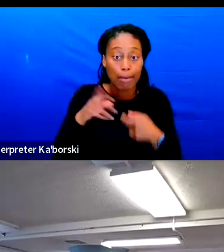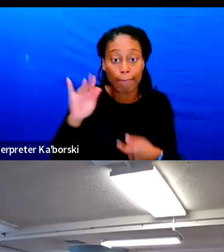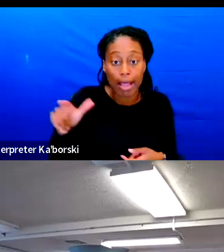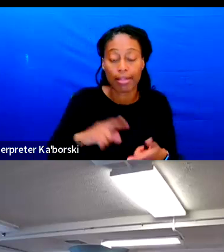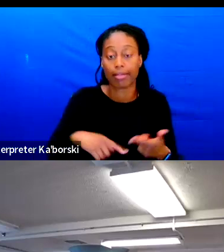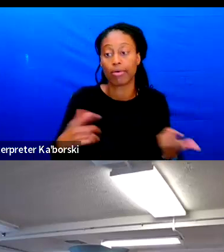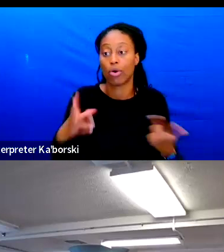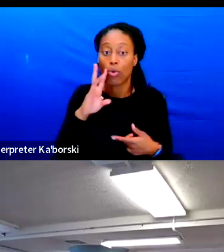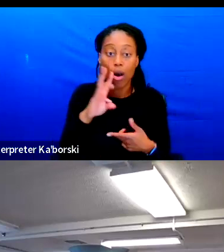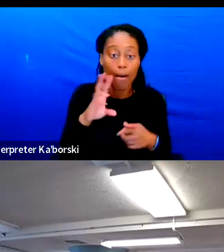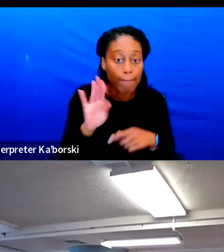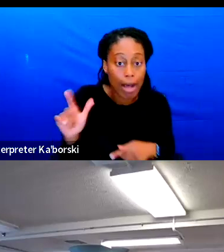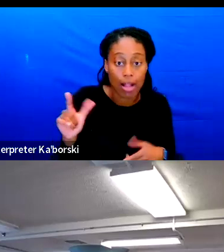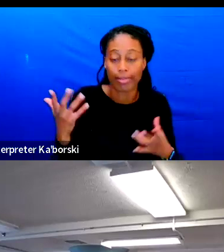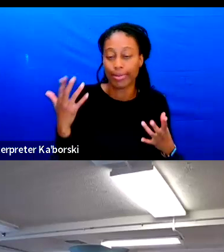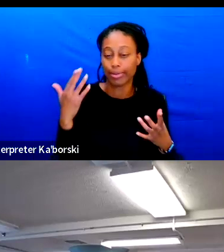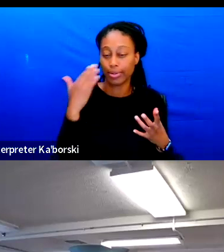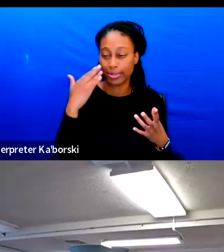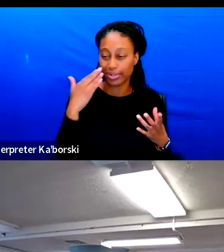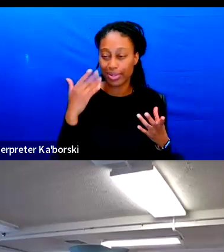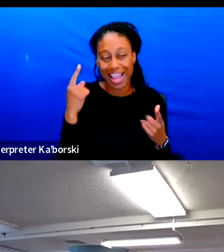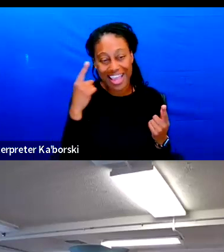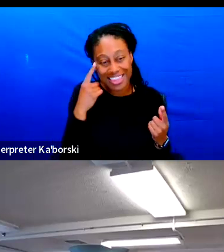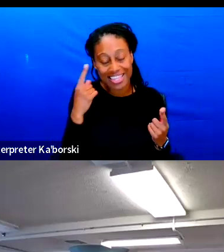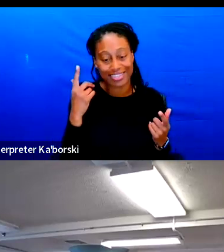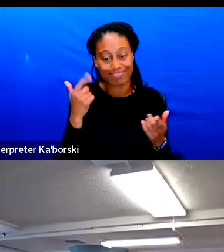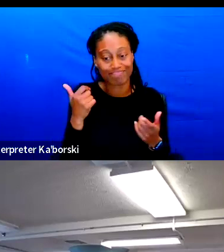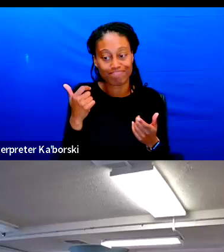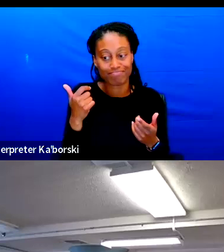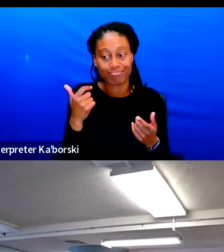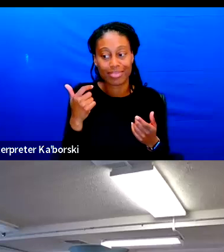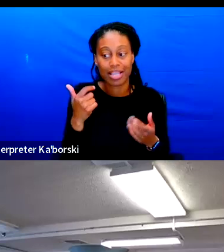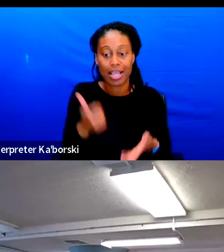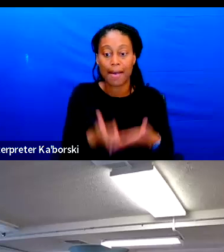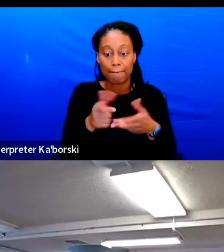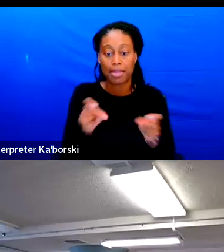Selina Butcher: I think Selina Butcher: just the Selina Butcher: get people started on the route of where to go. Who? To call